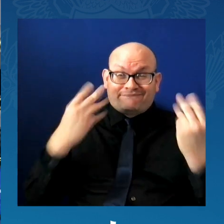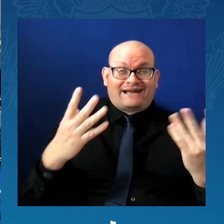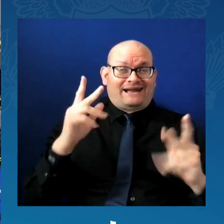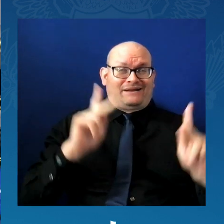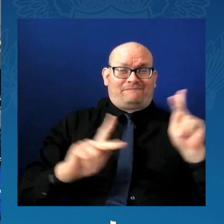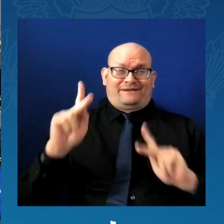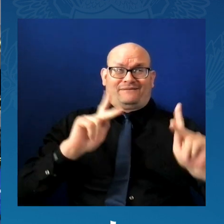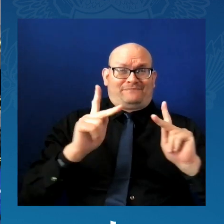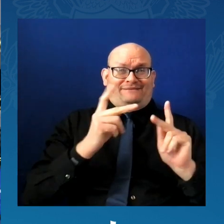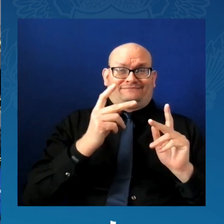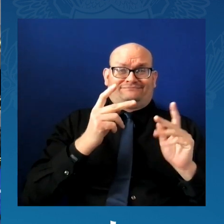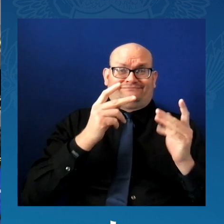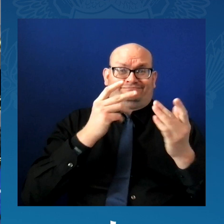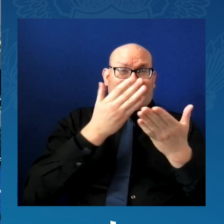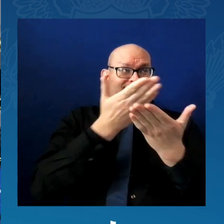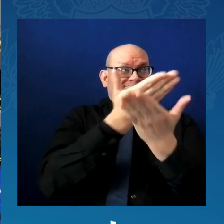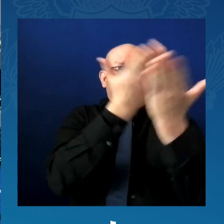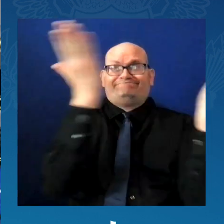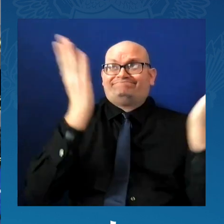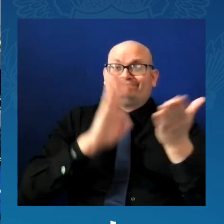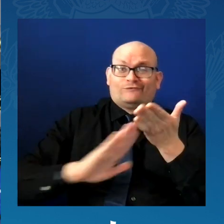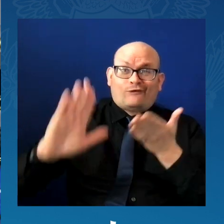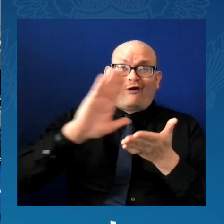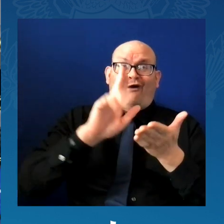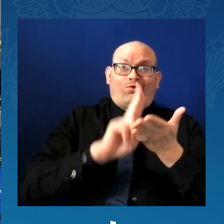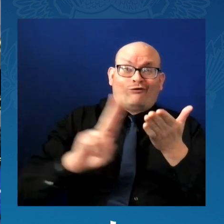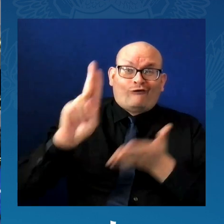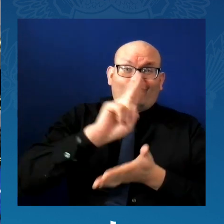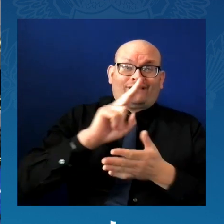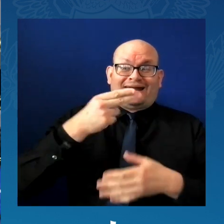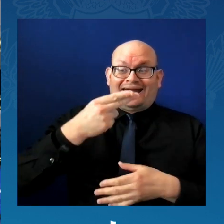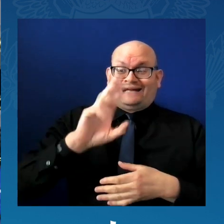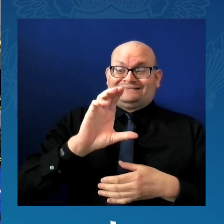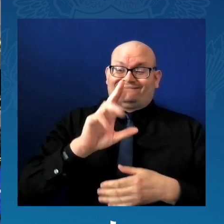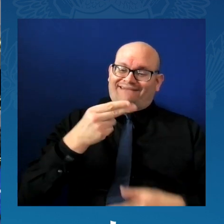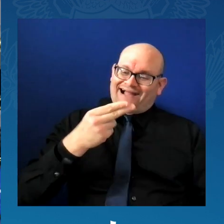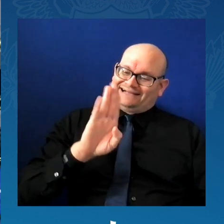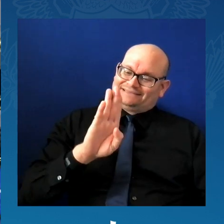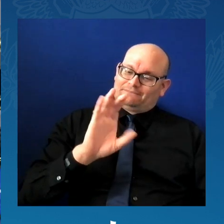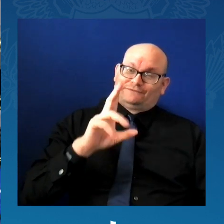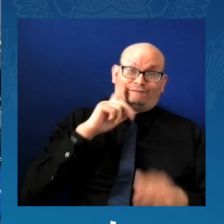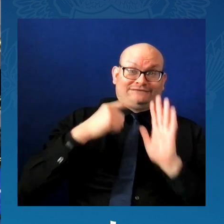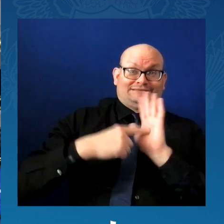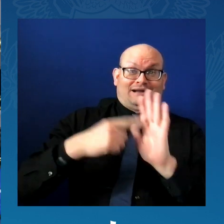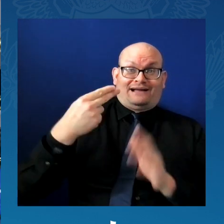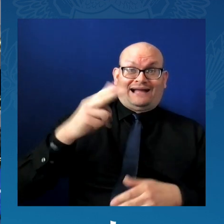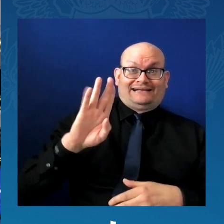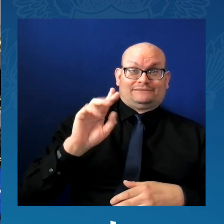such as HBCU's minority serving institutions, colleges and tech schools.